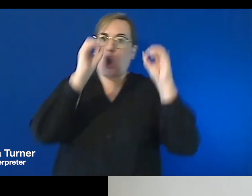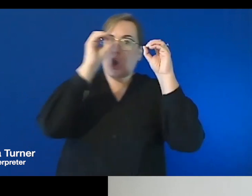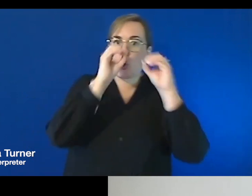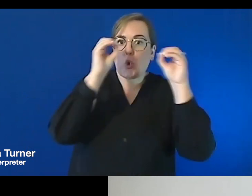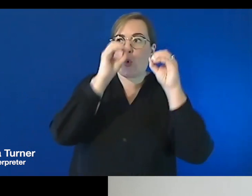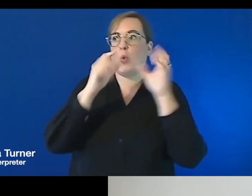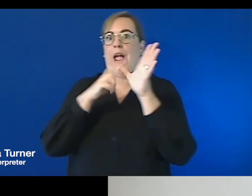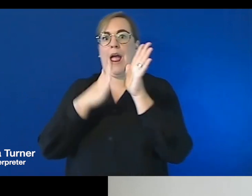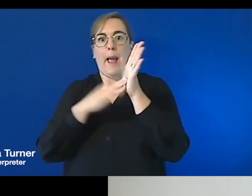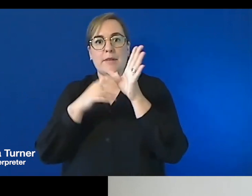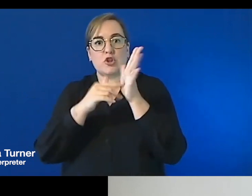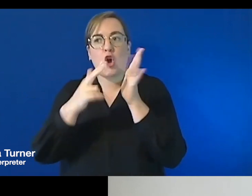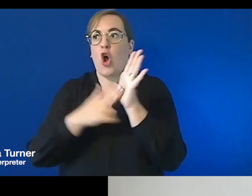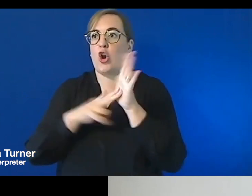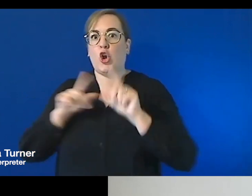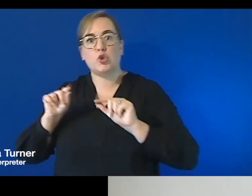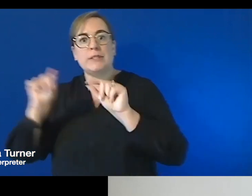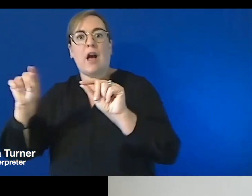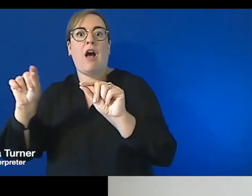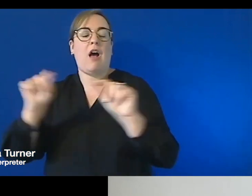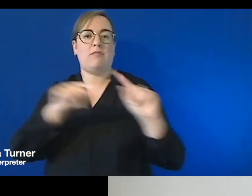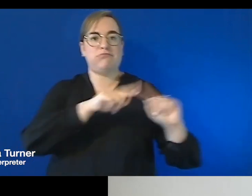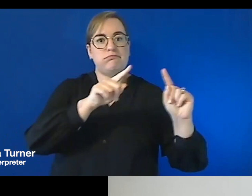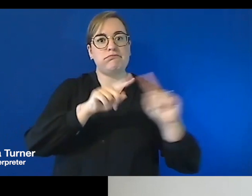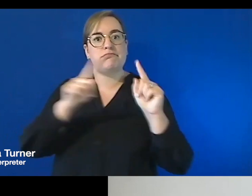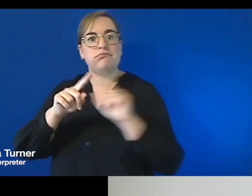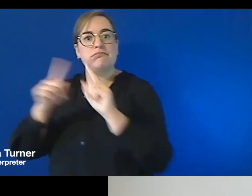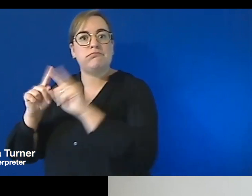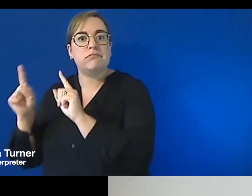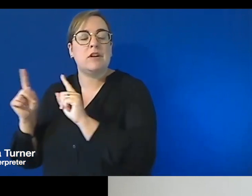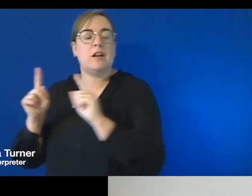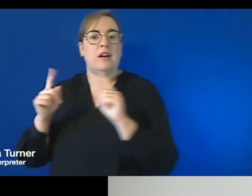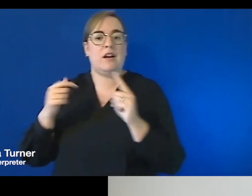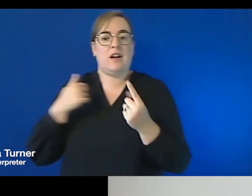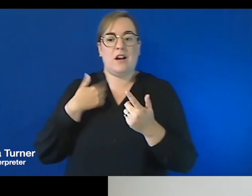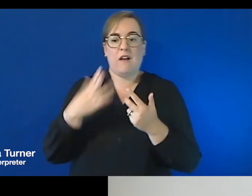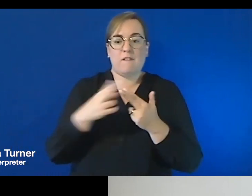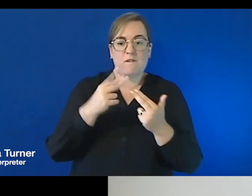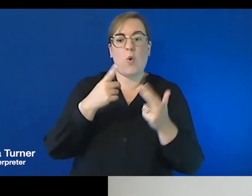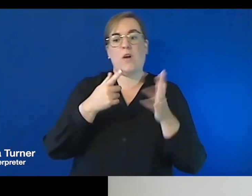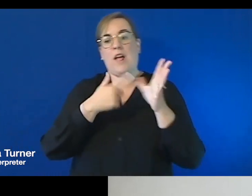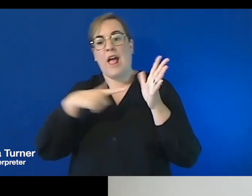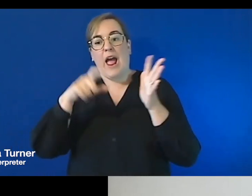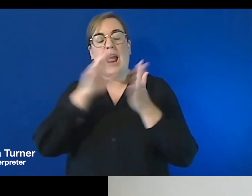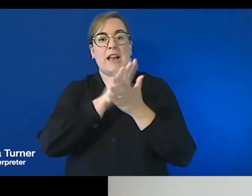experiment the social robots for ADHD and AI trainers for dyslexia, and, yes that's correct. We